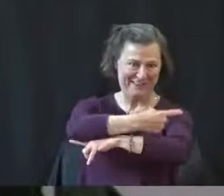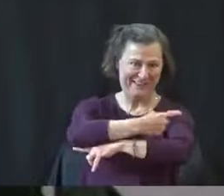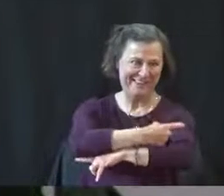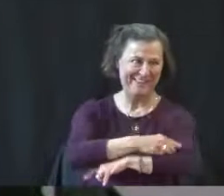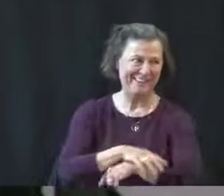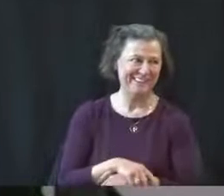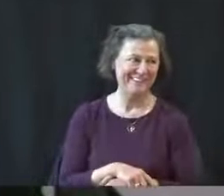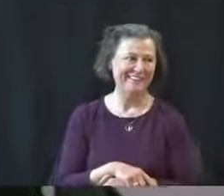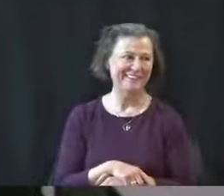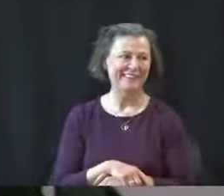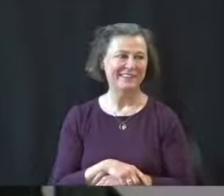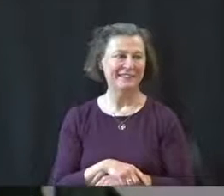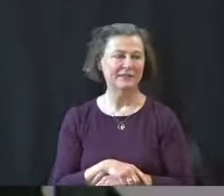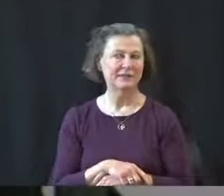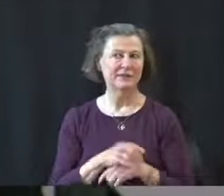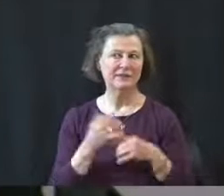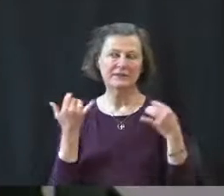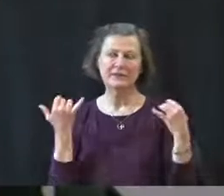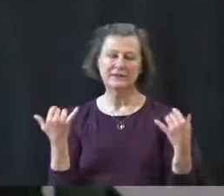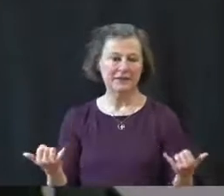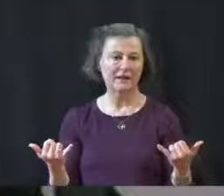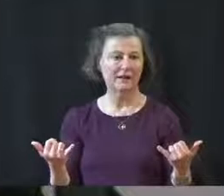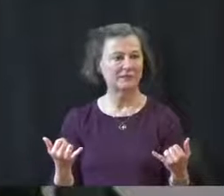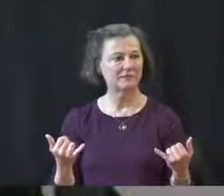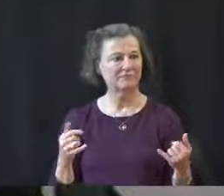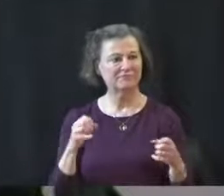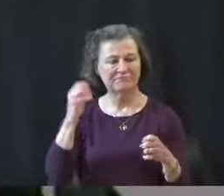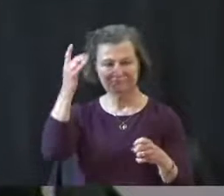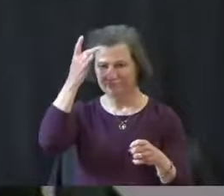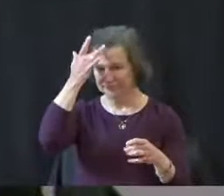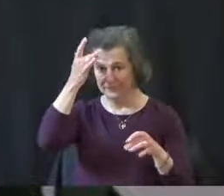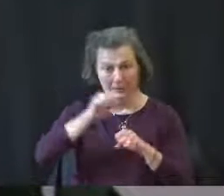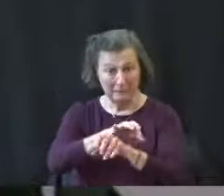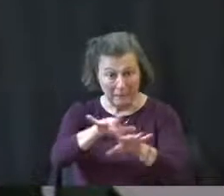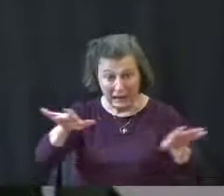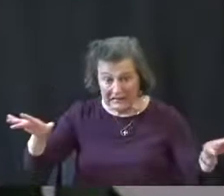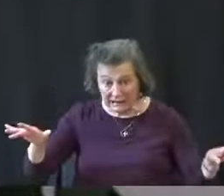So during this pandemic many of us have been spending lots of time at home indoors not